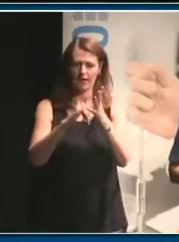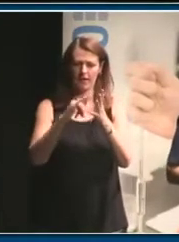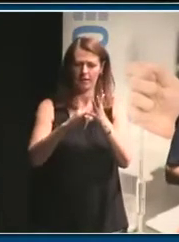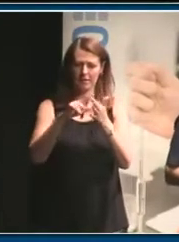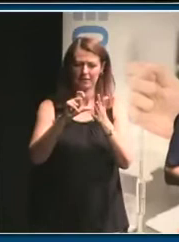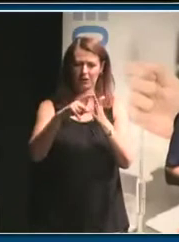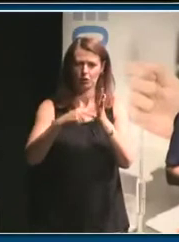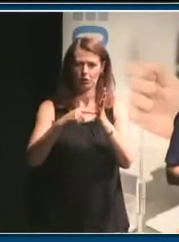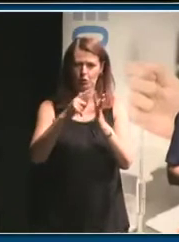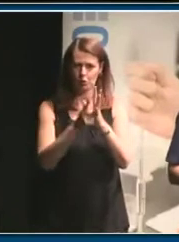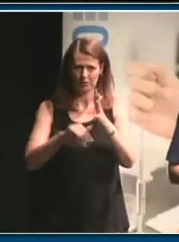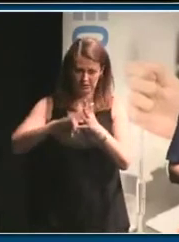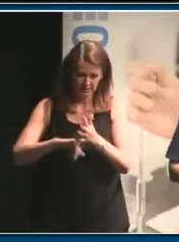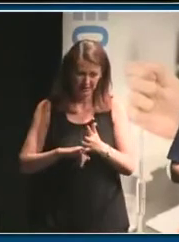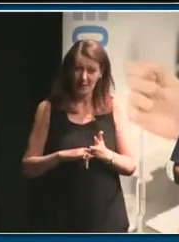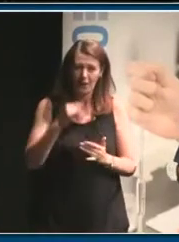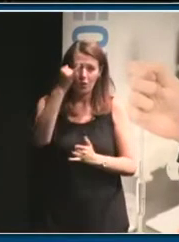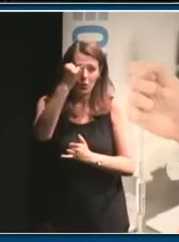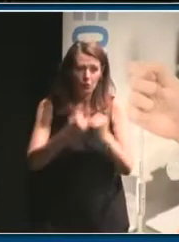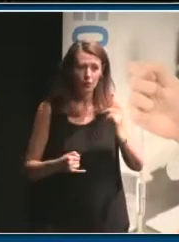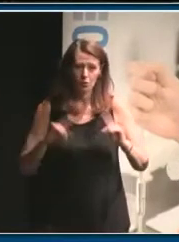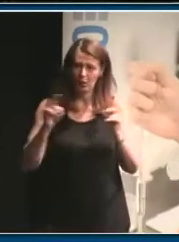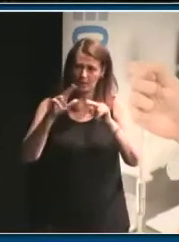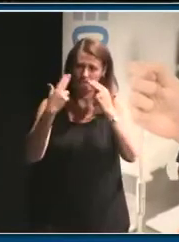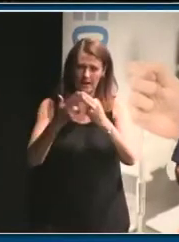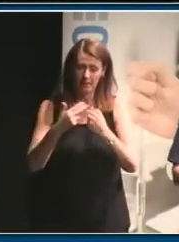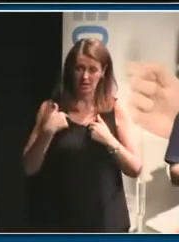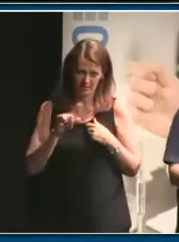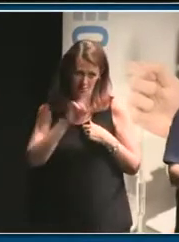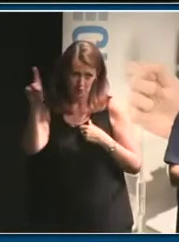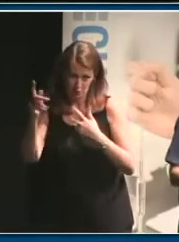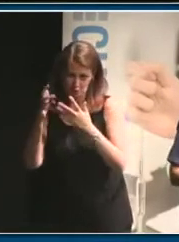But what horrified my family worse than the fact that I went to college is what I went to college